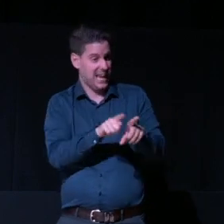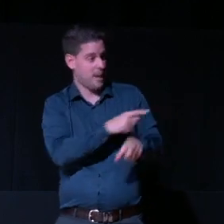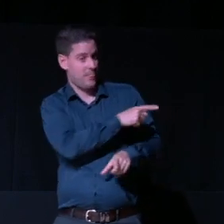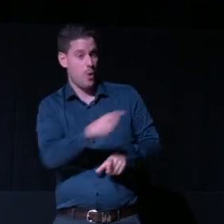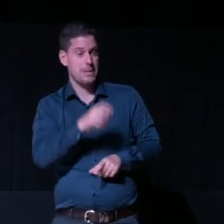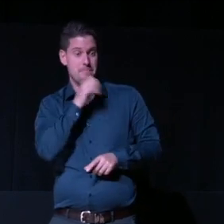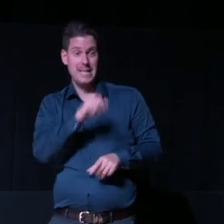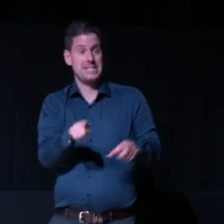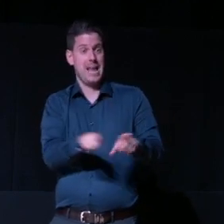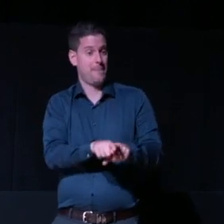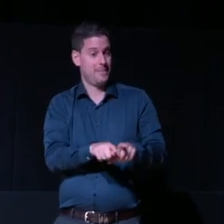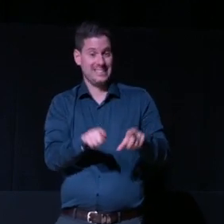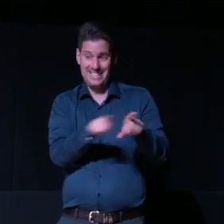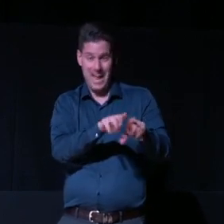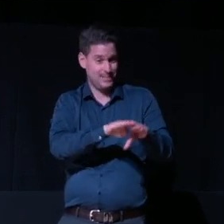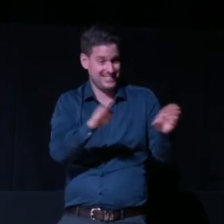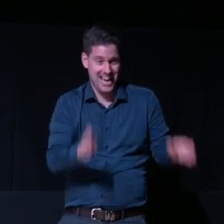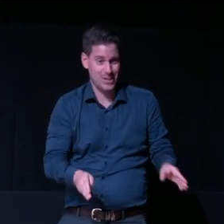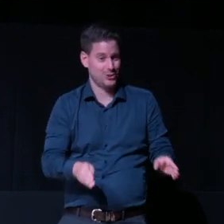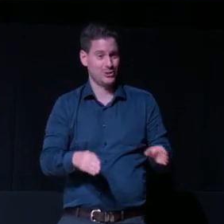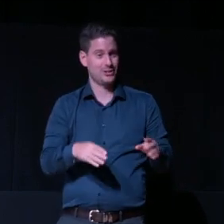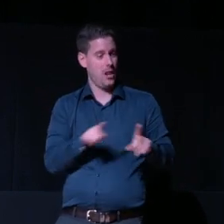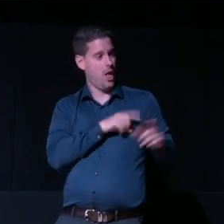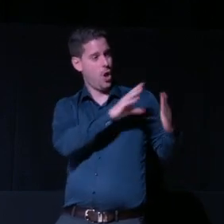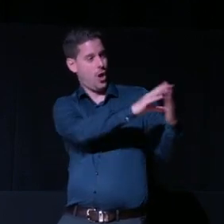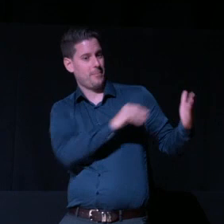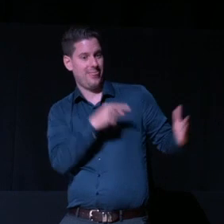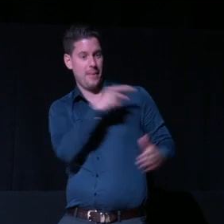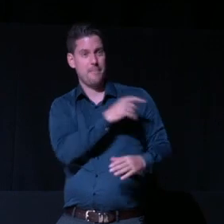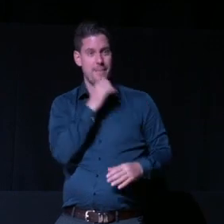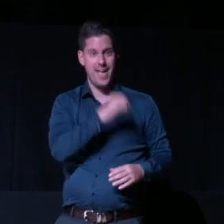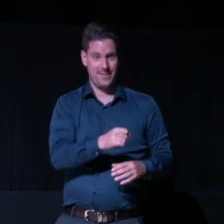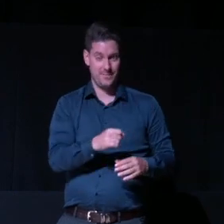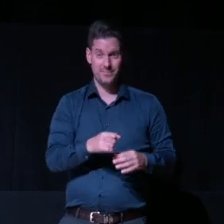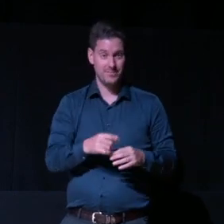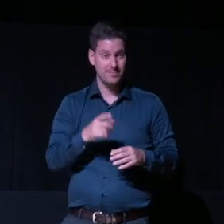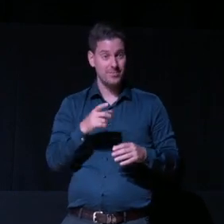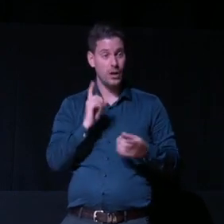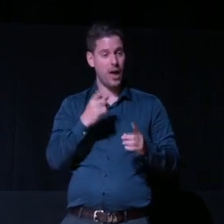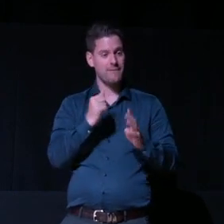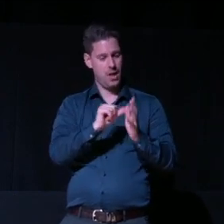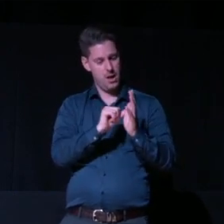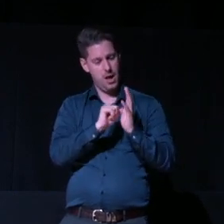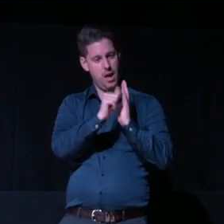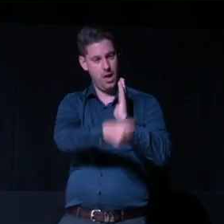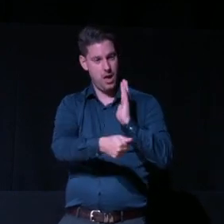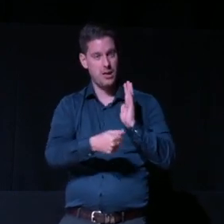and often performing on the same stages, like often... I wouldn't do this intentionally, but often if I performed in a line-up show, I would get up and I